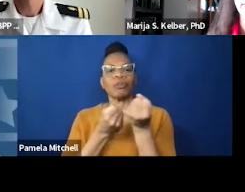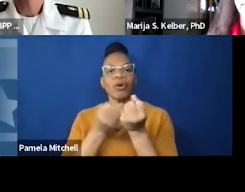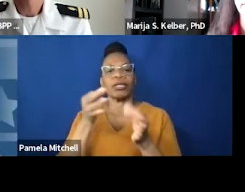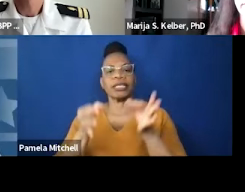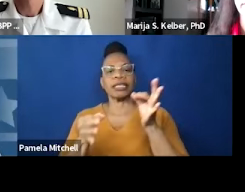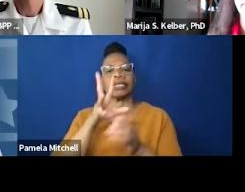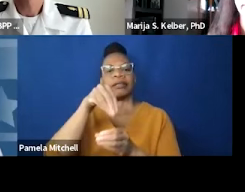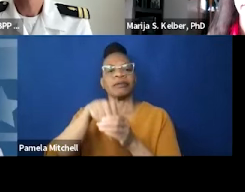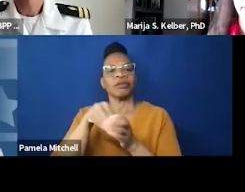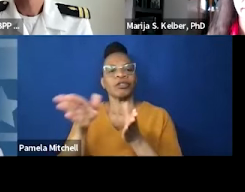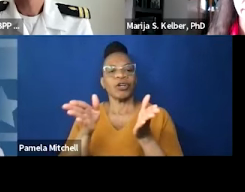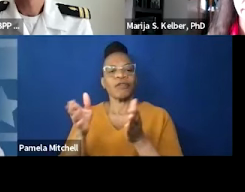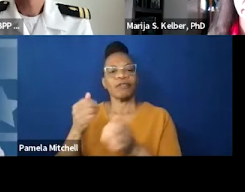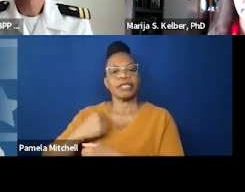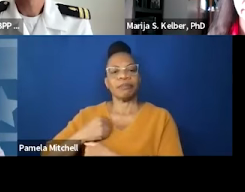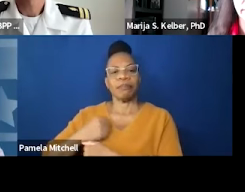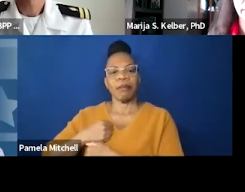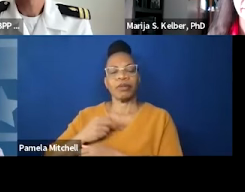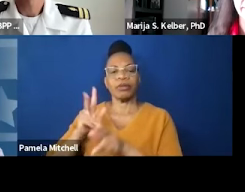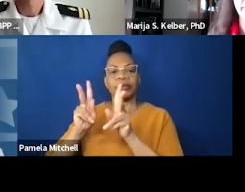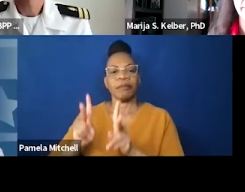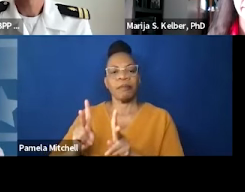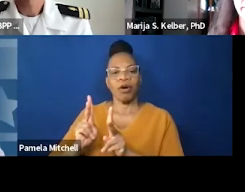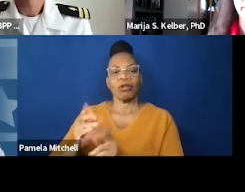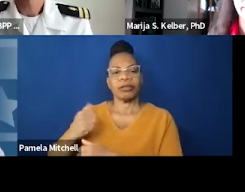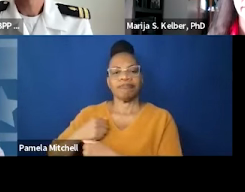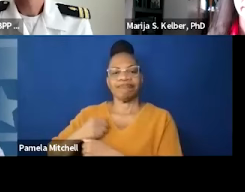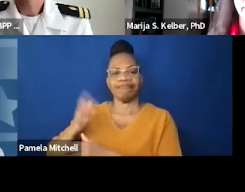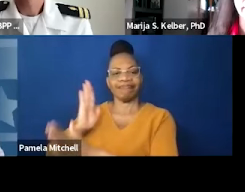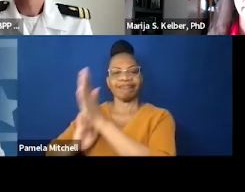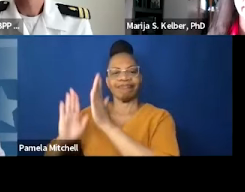Service Members and Veterans through Early Interventions in Criminal Justice Settings.